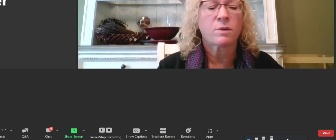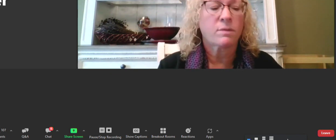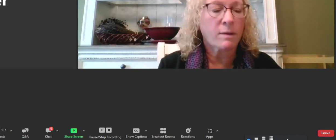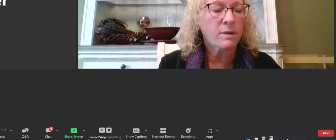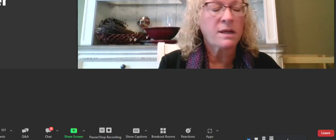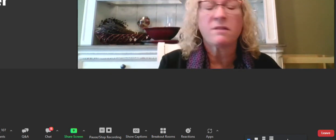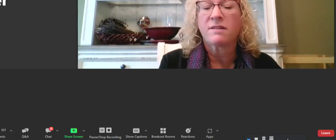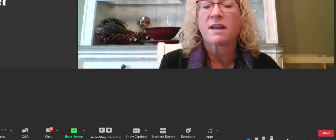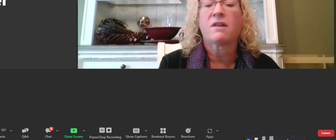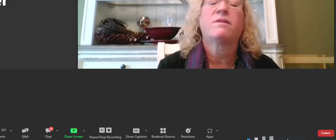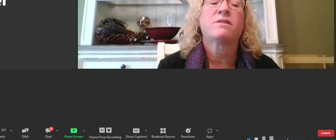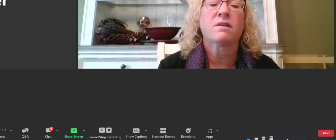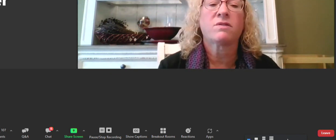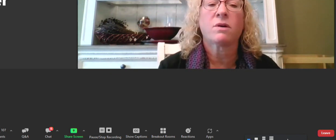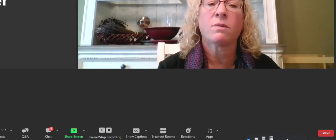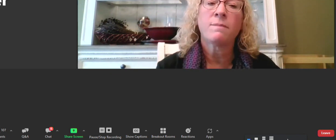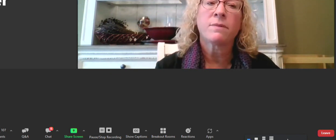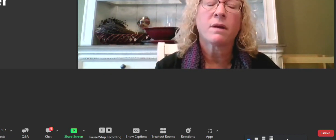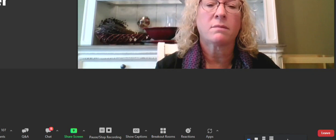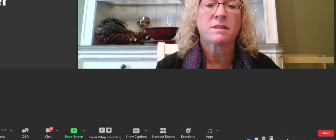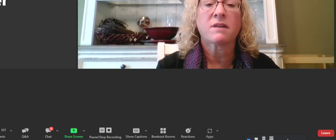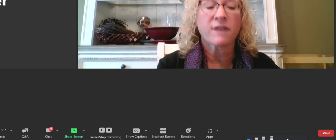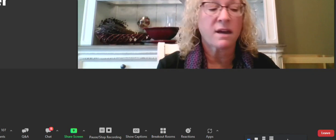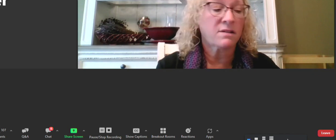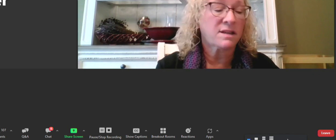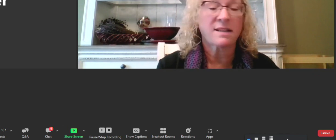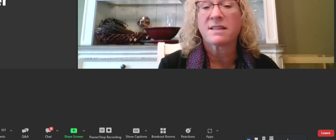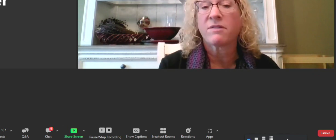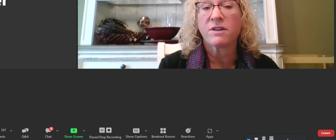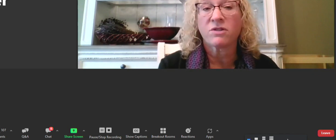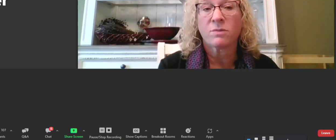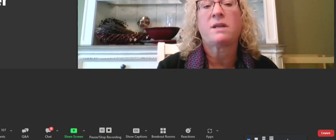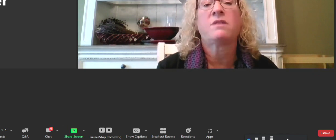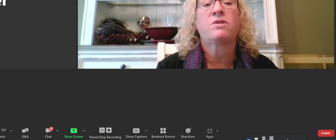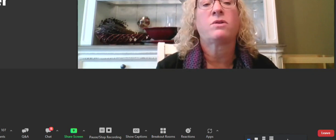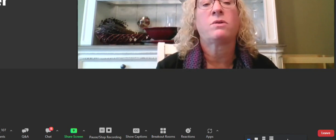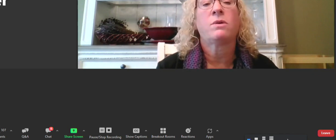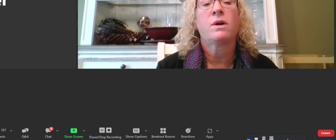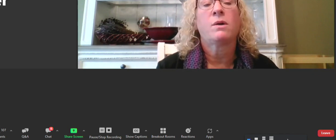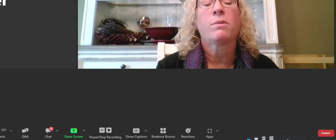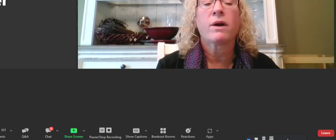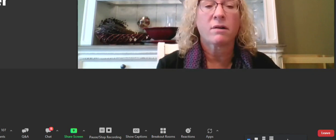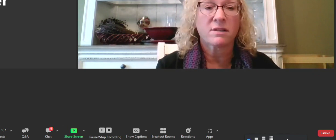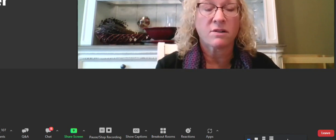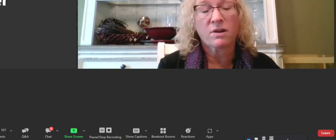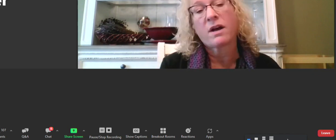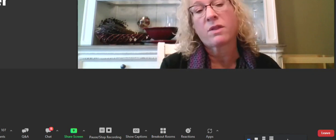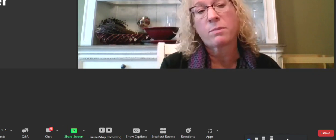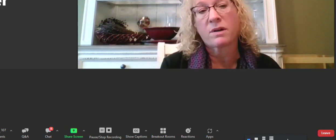spoke about, we need to take care of ourselves. Self-care is not selfish. We need to prioritize our health and put